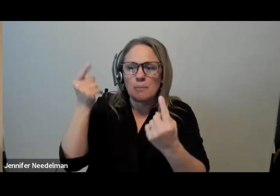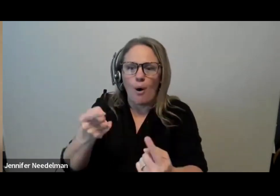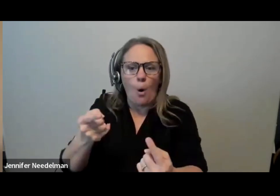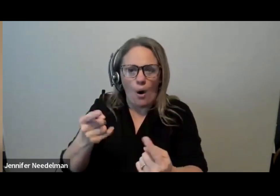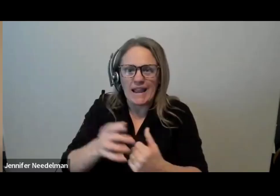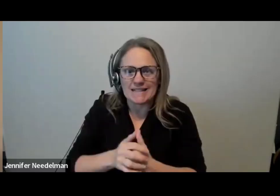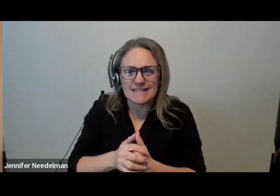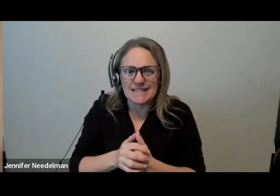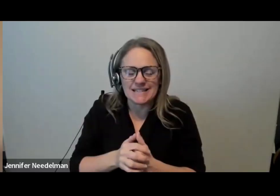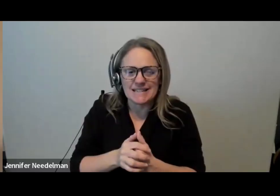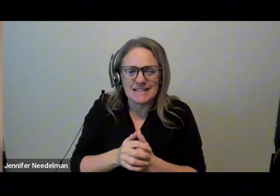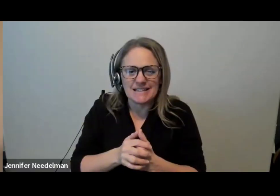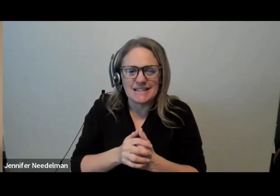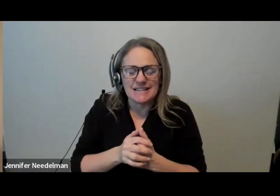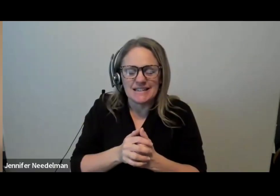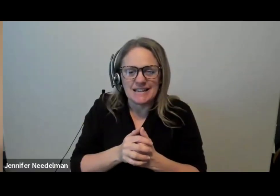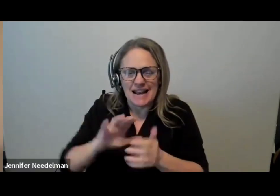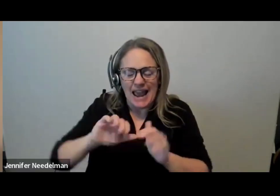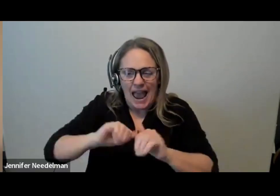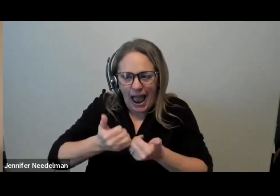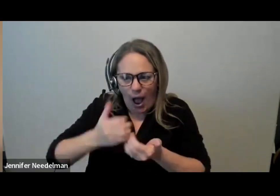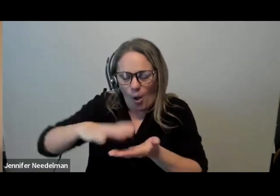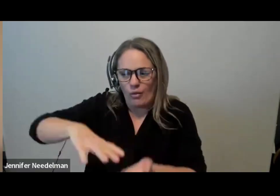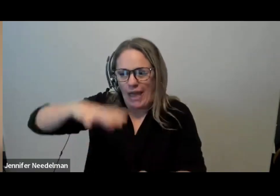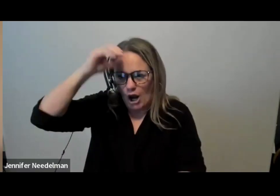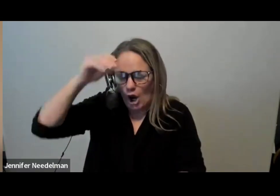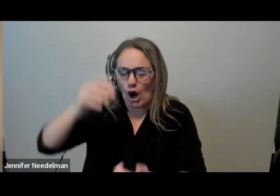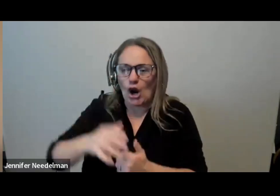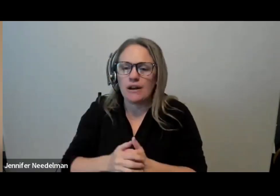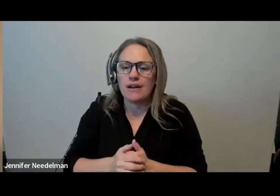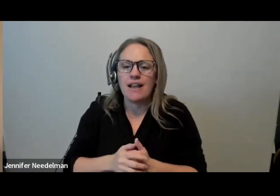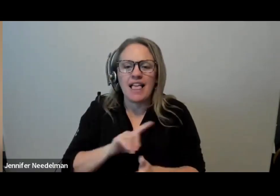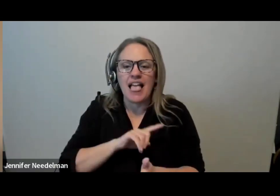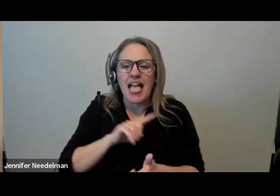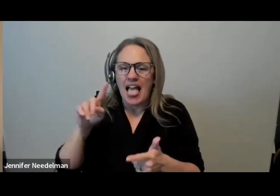in the act of learning. And then took to games and tutorials